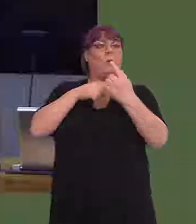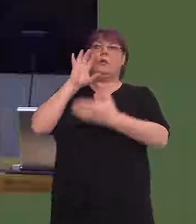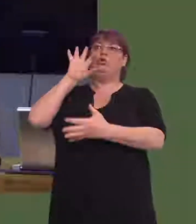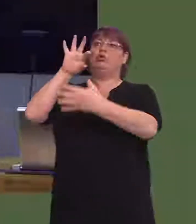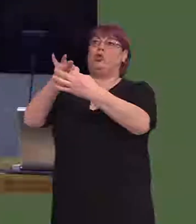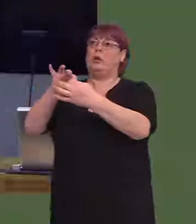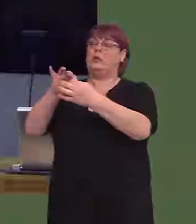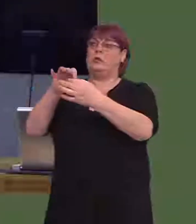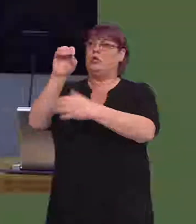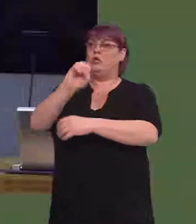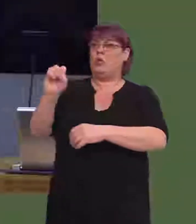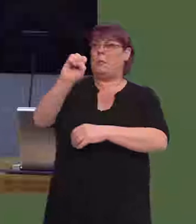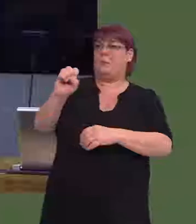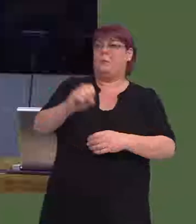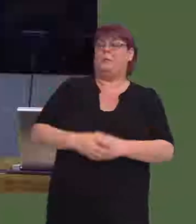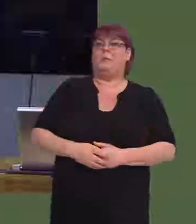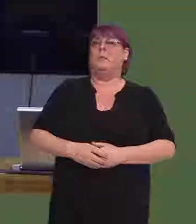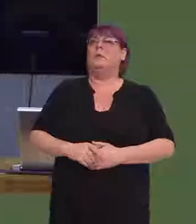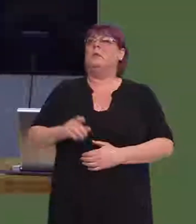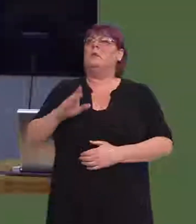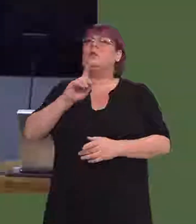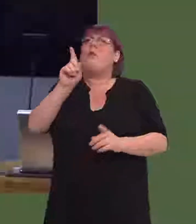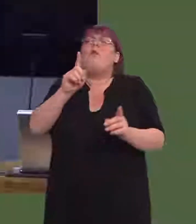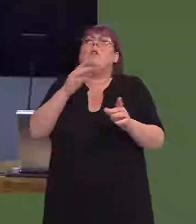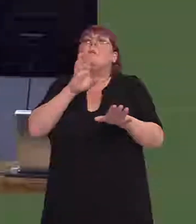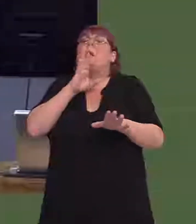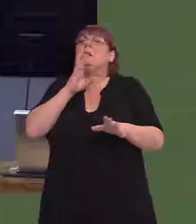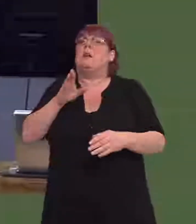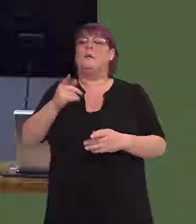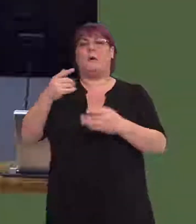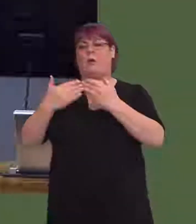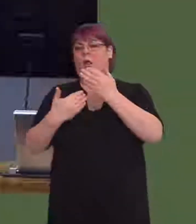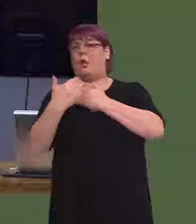So, it's not that it doesn't matter at all, it's just that, in the long term, economies adjust.